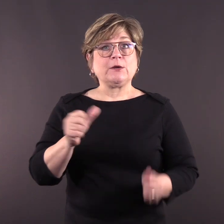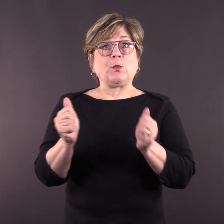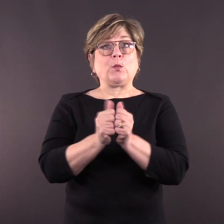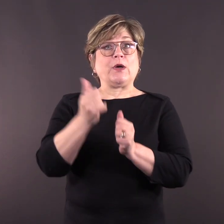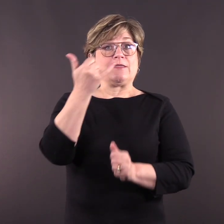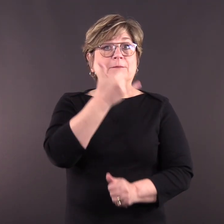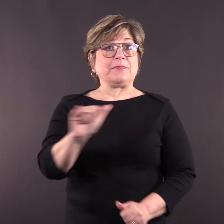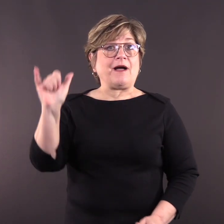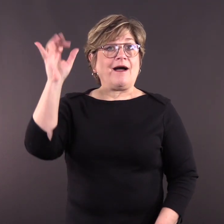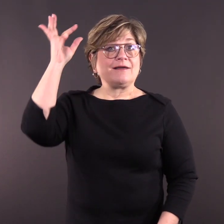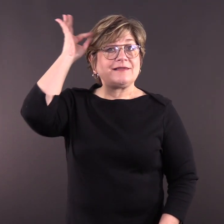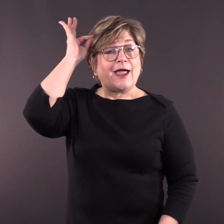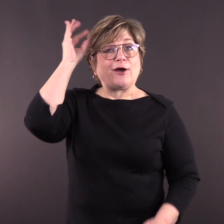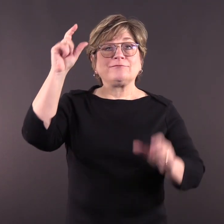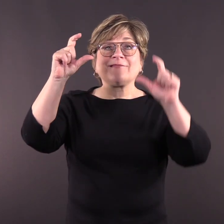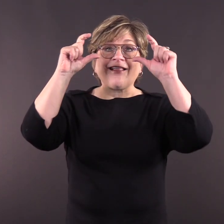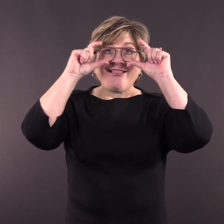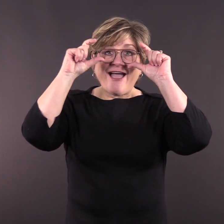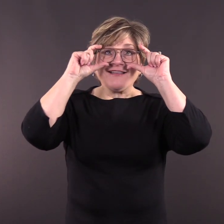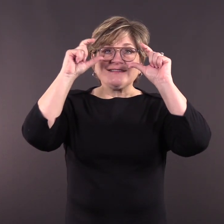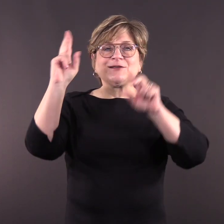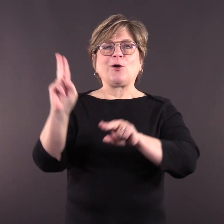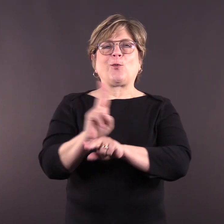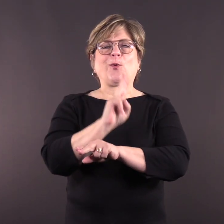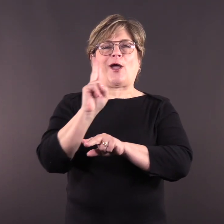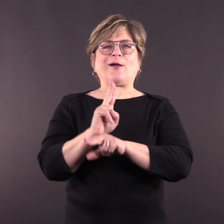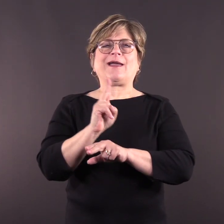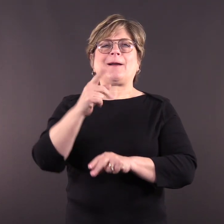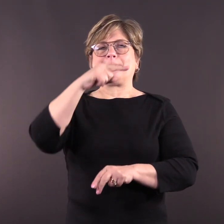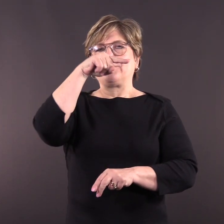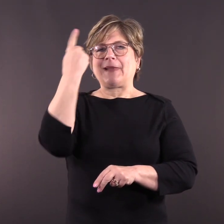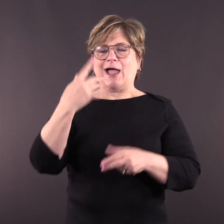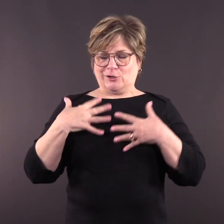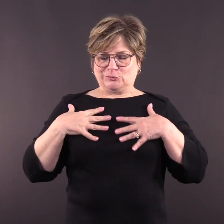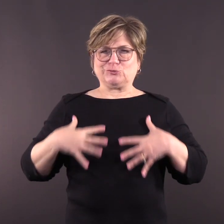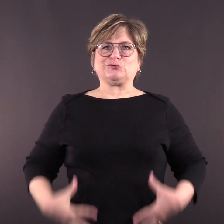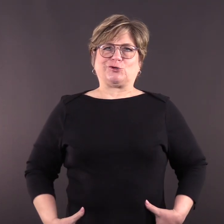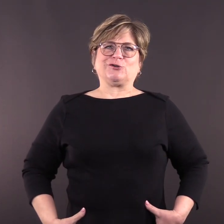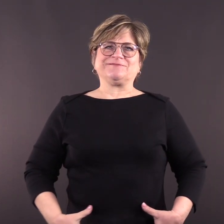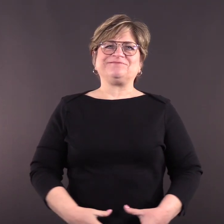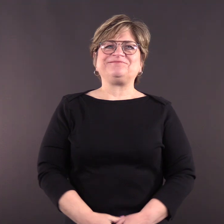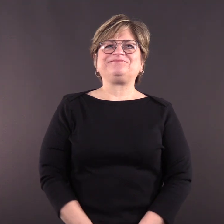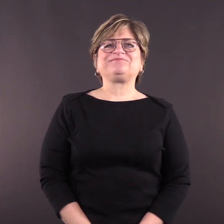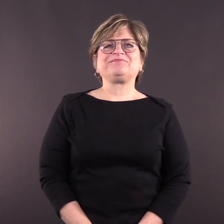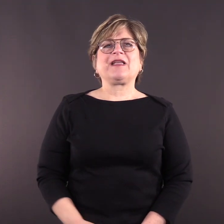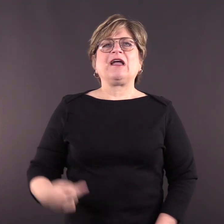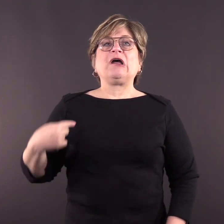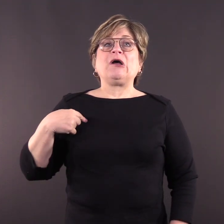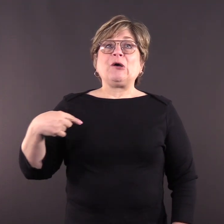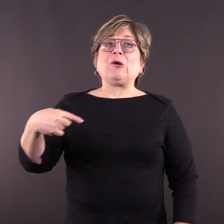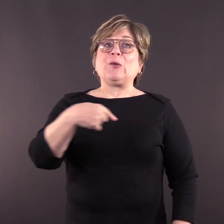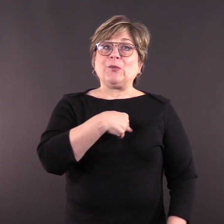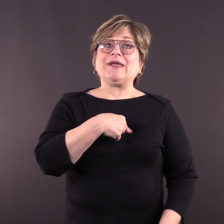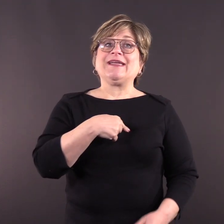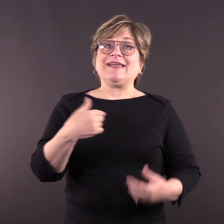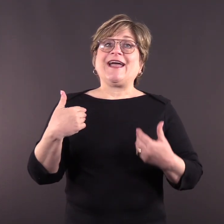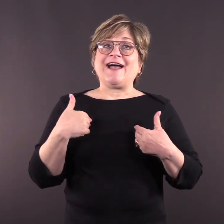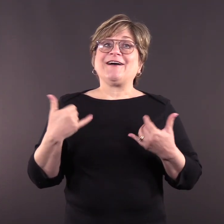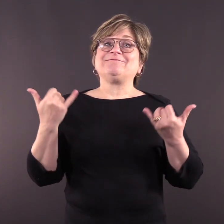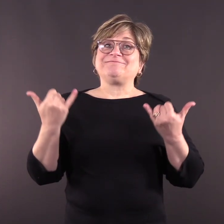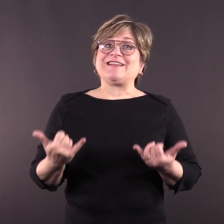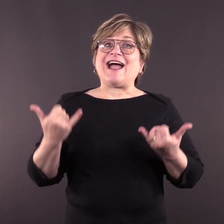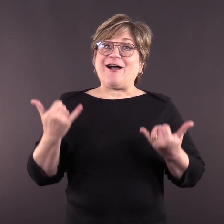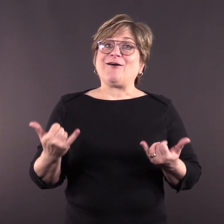I am a white woman with blonde hair, glasses, and wearing a black shirt.